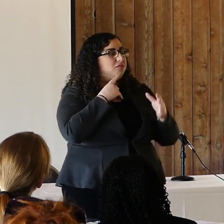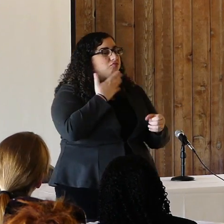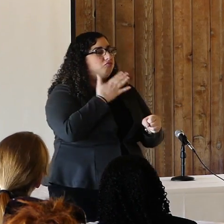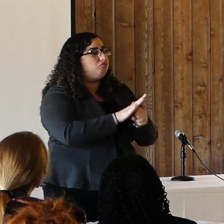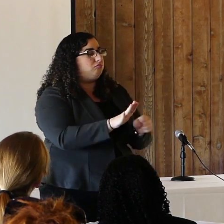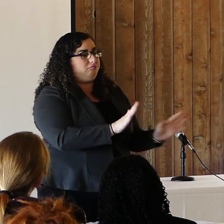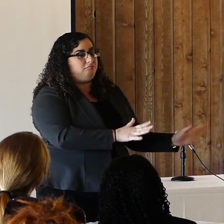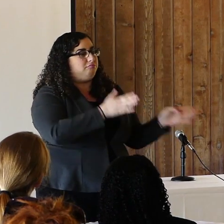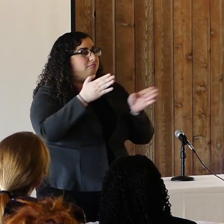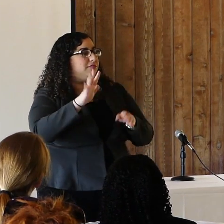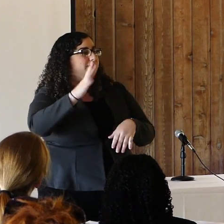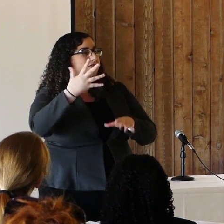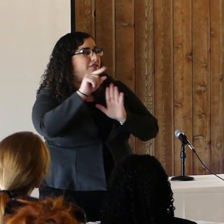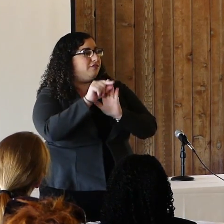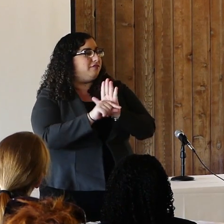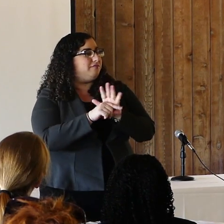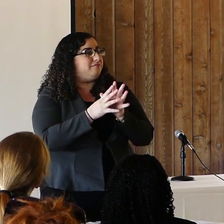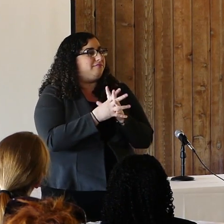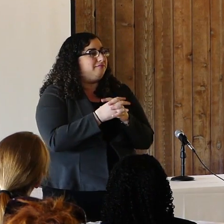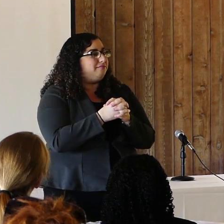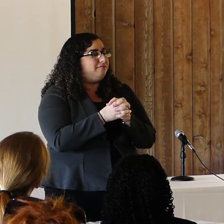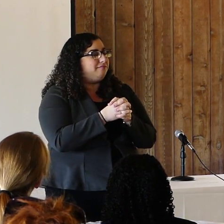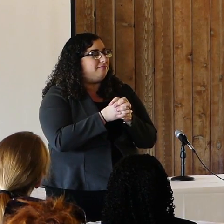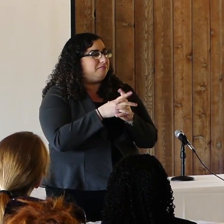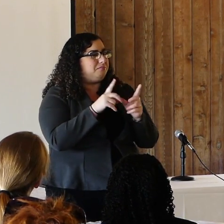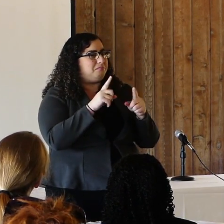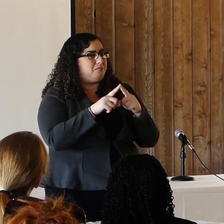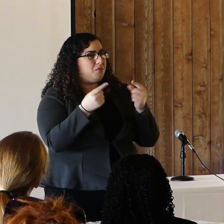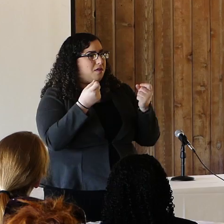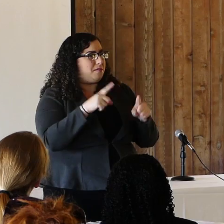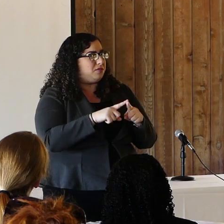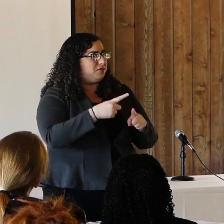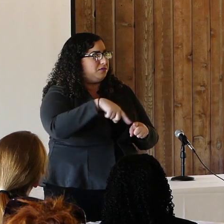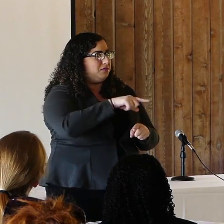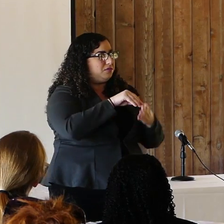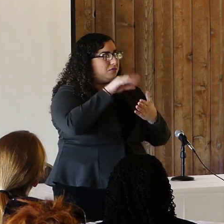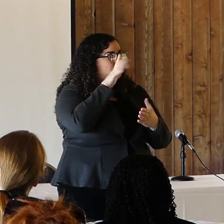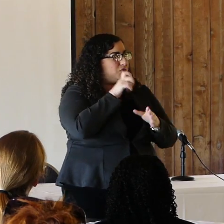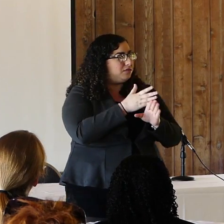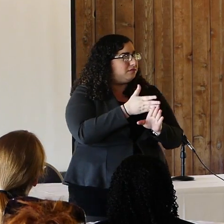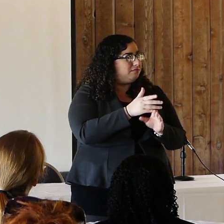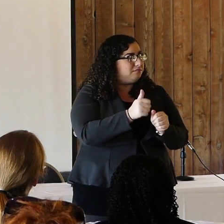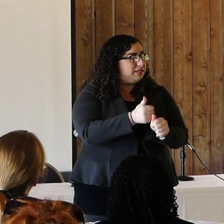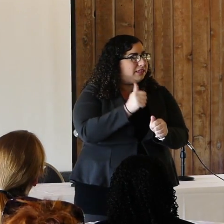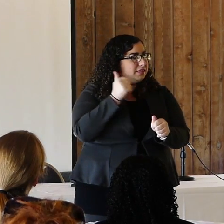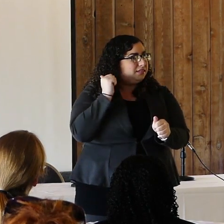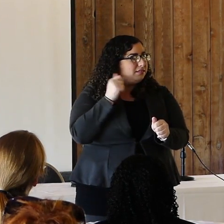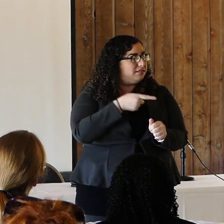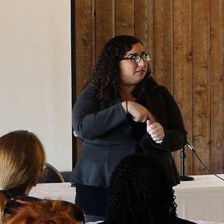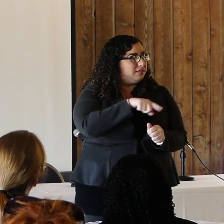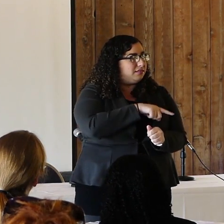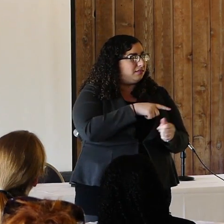someone who's way behind. And then at the end of the year the teacher says, Oh you guys are all good enough Ok , graduate to 5th grade.